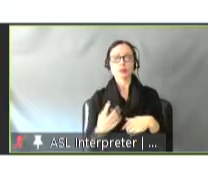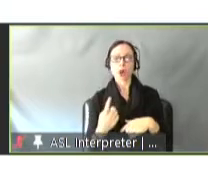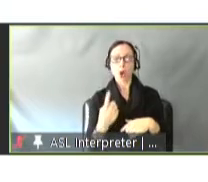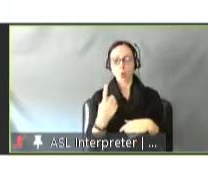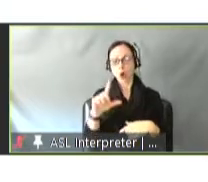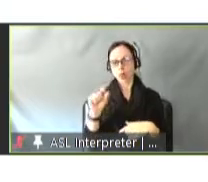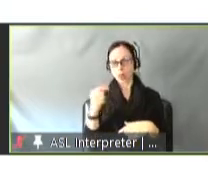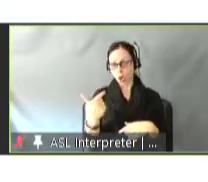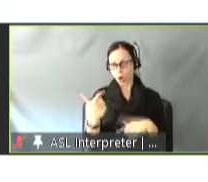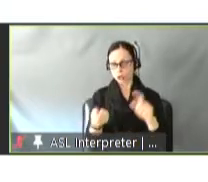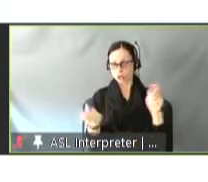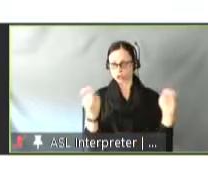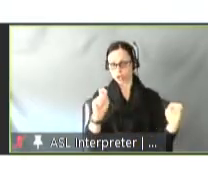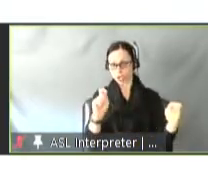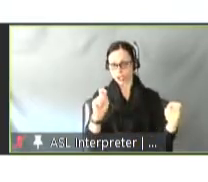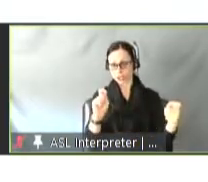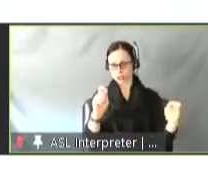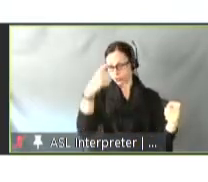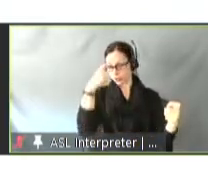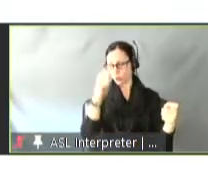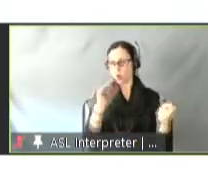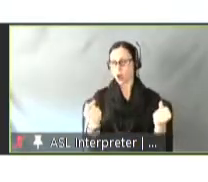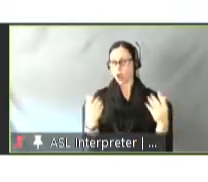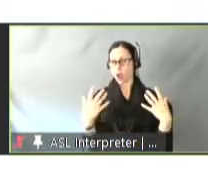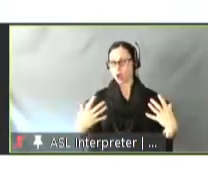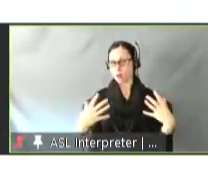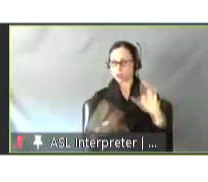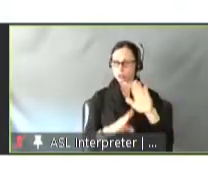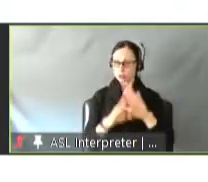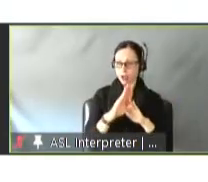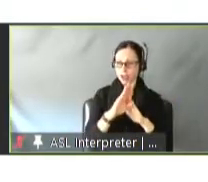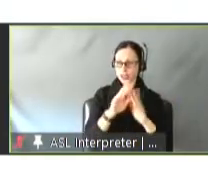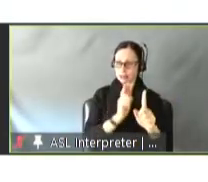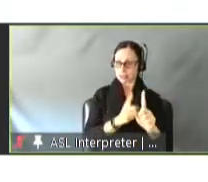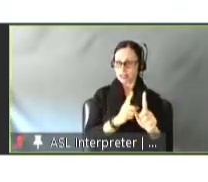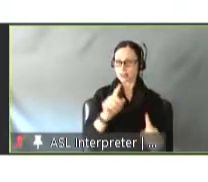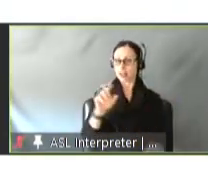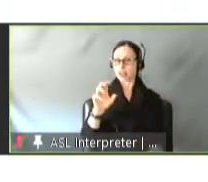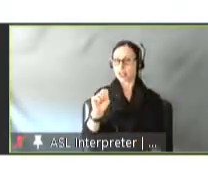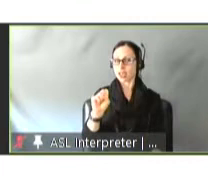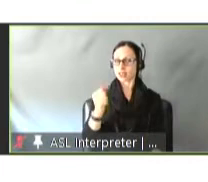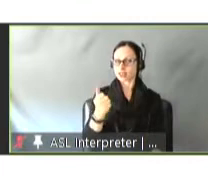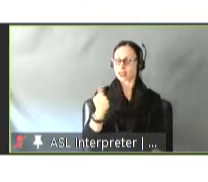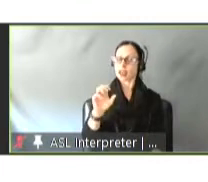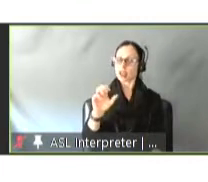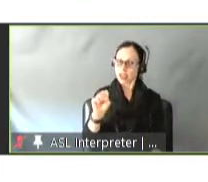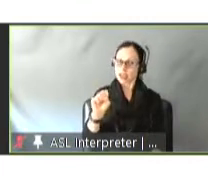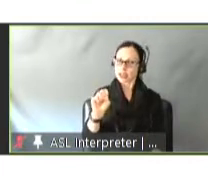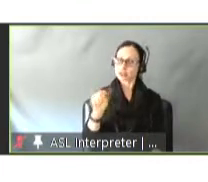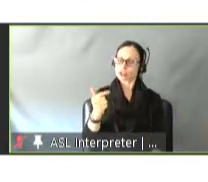change in the amount of spike-specific IgG that corresponds with one log change of sgRNA. And